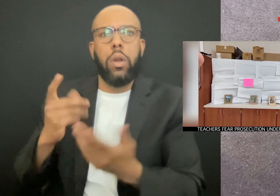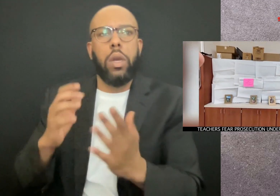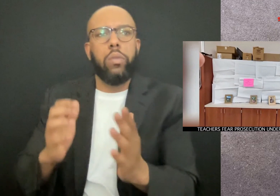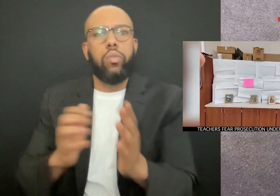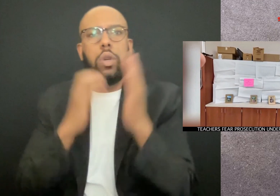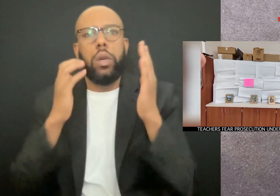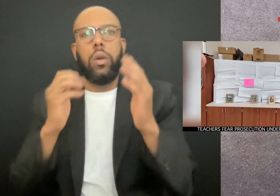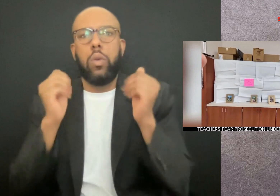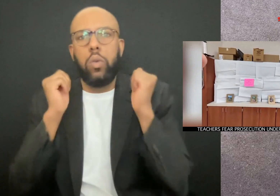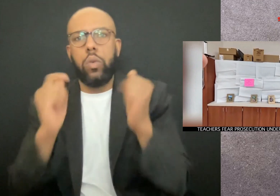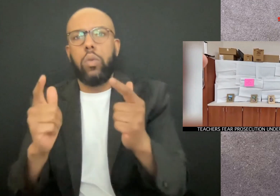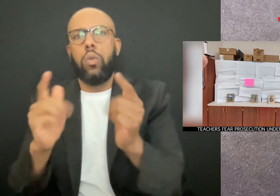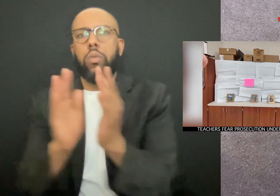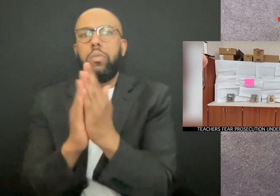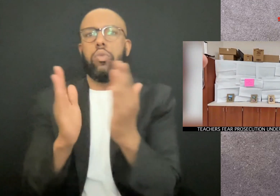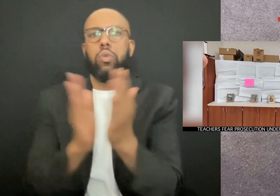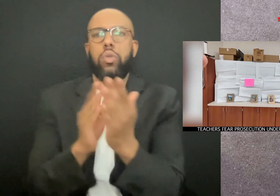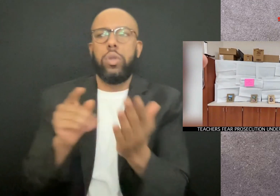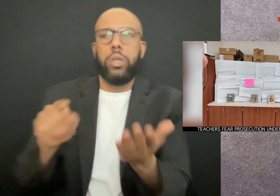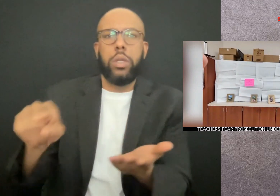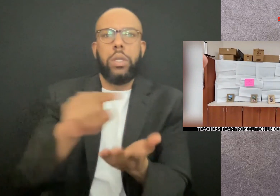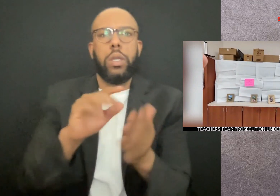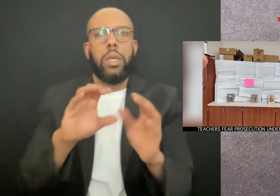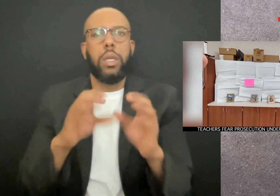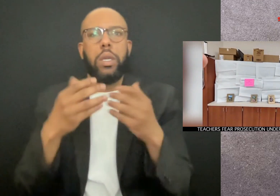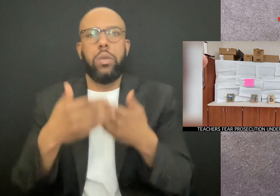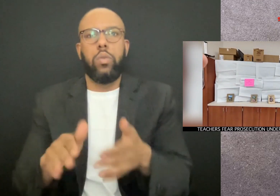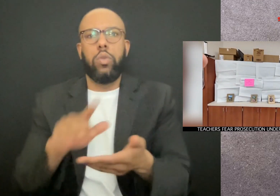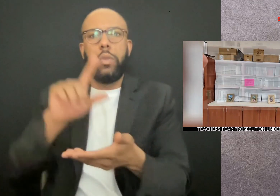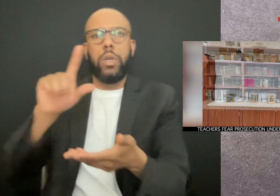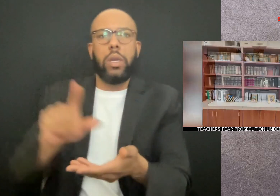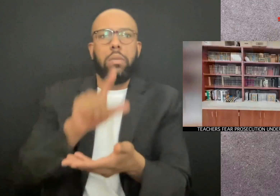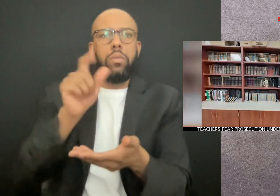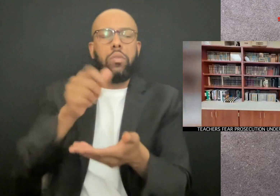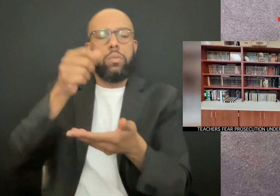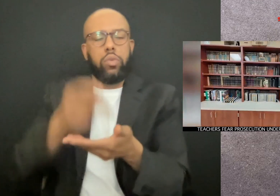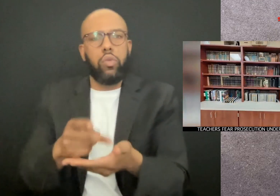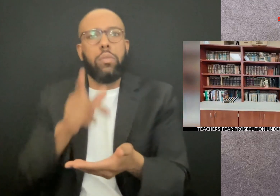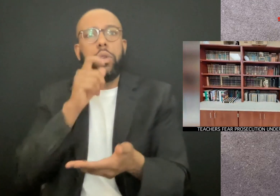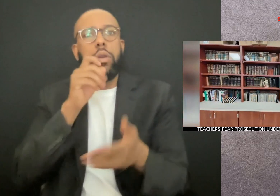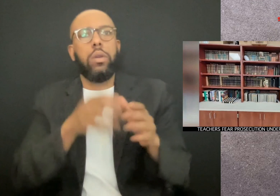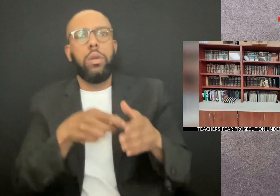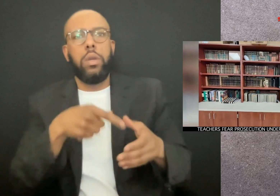that's a new Florida law that requires all books in classroom libraries